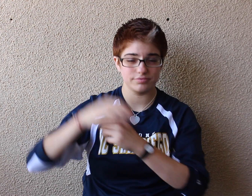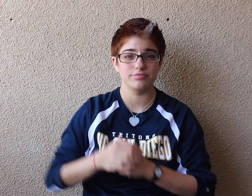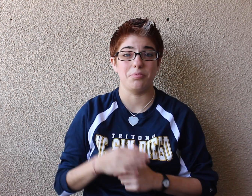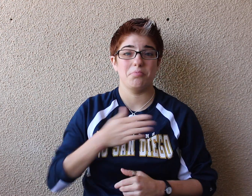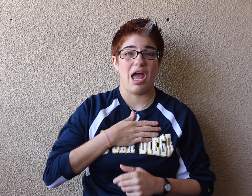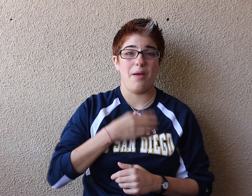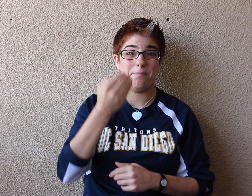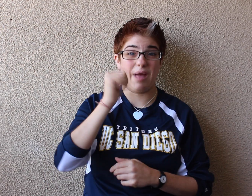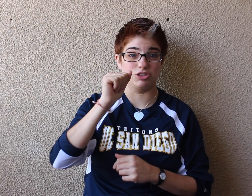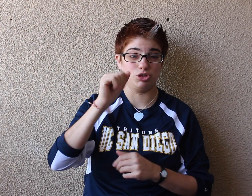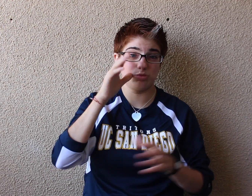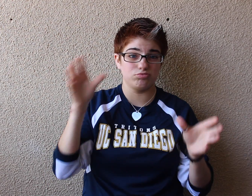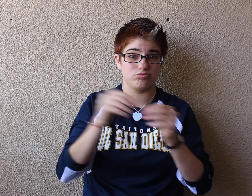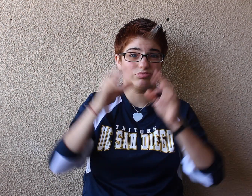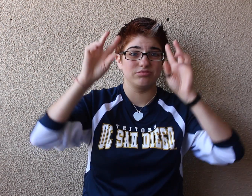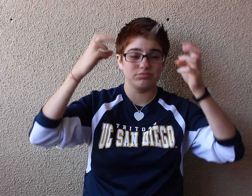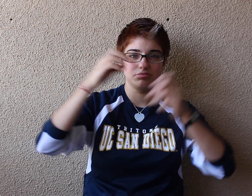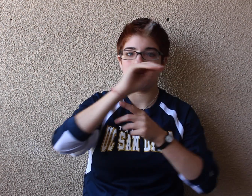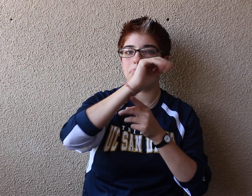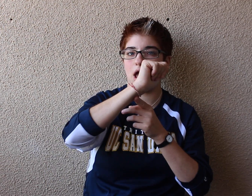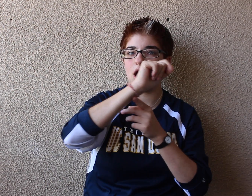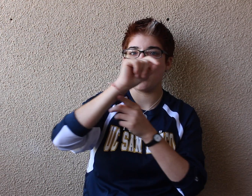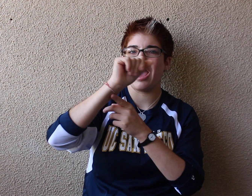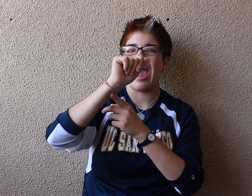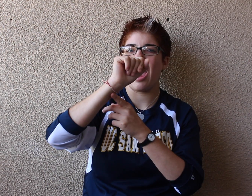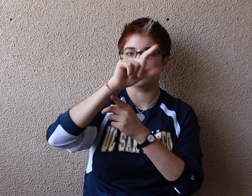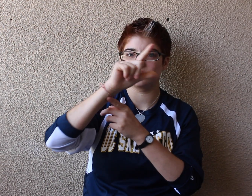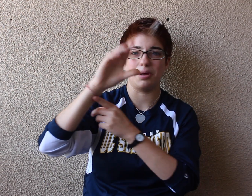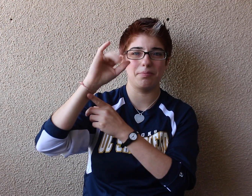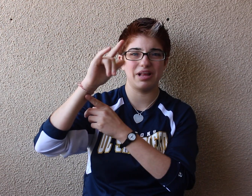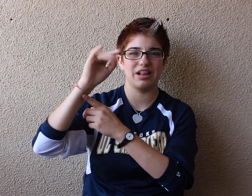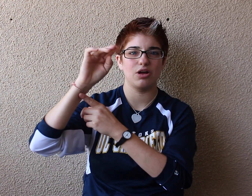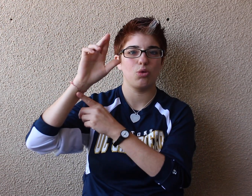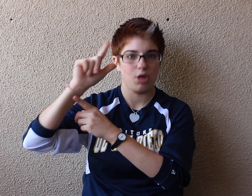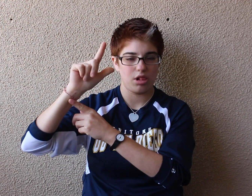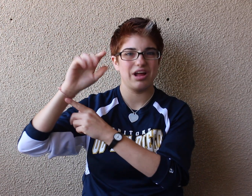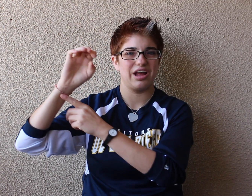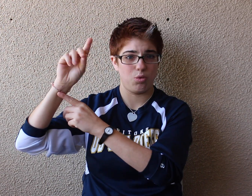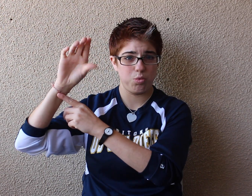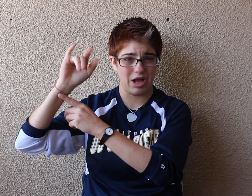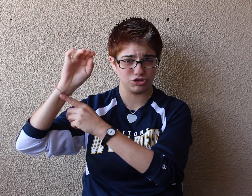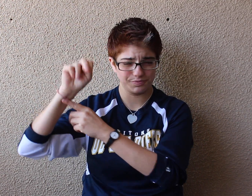which means my Master’s Degree will be titled MA-ASL Bilingual Education.